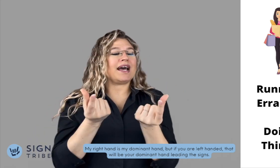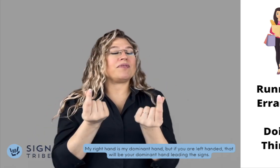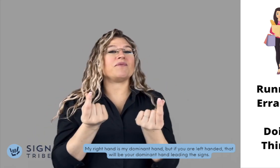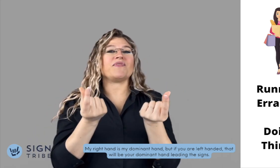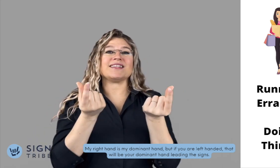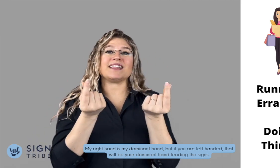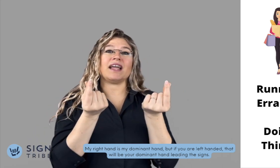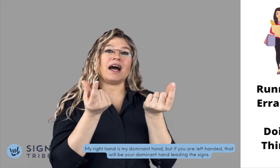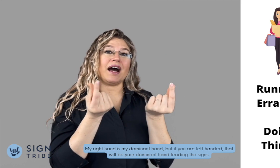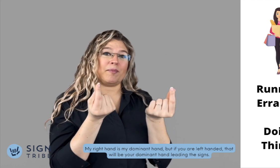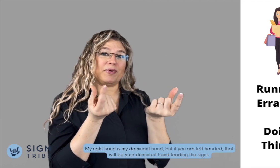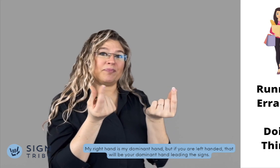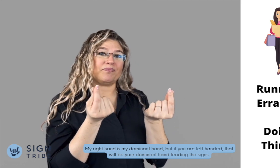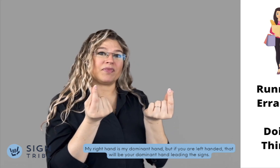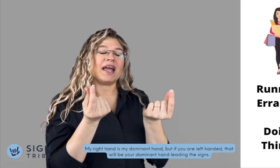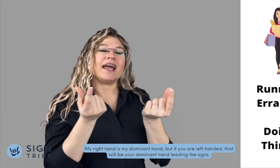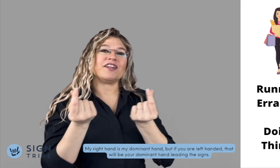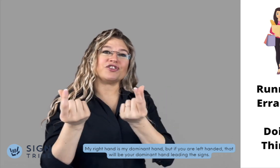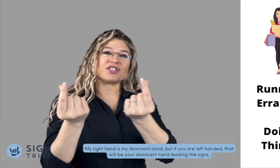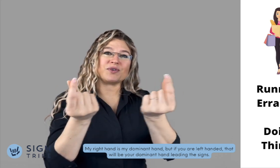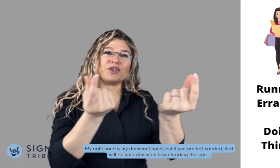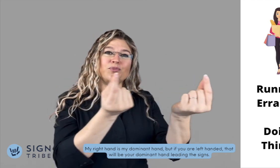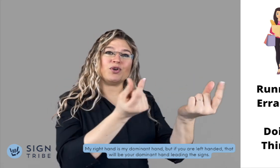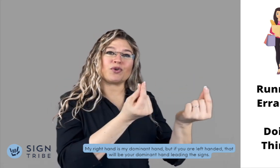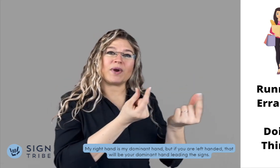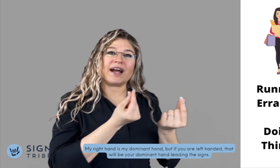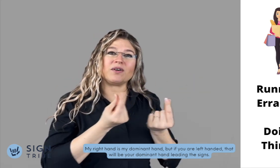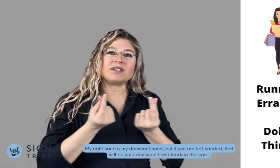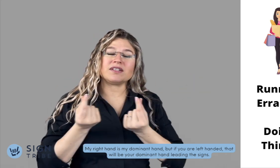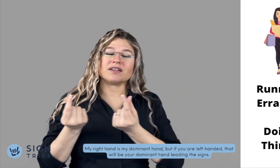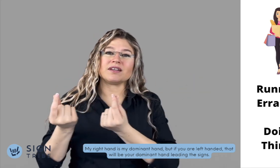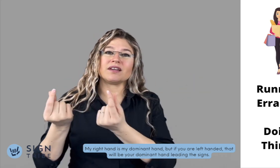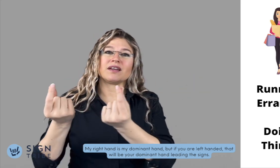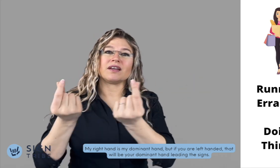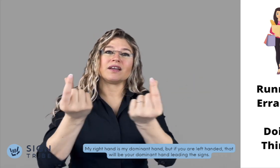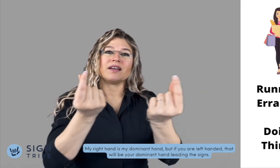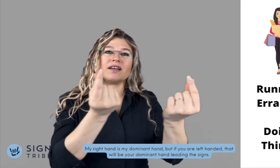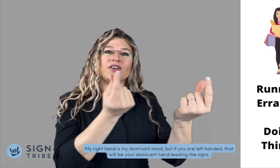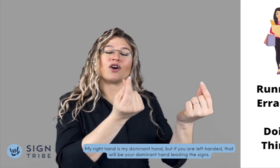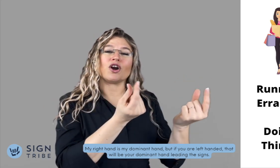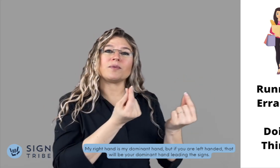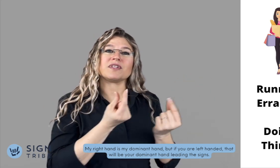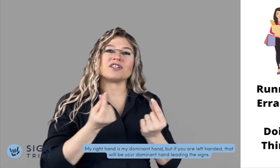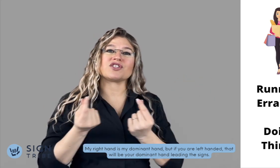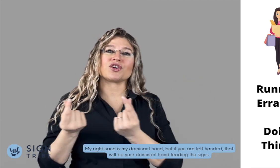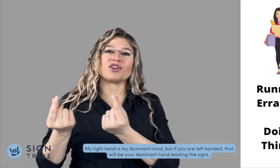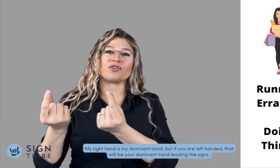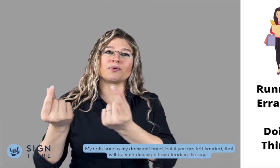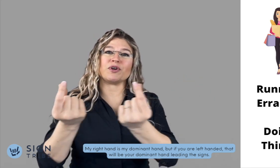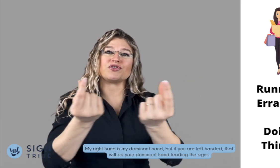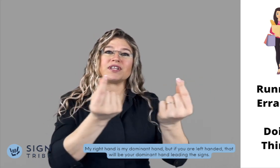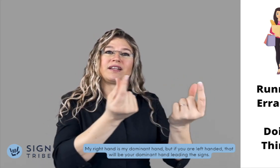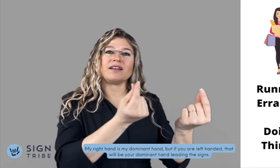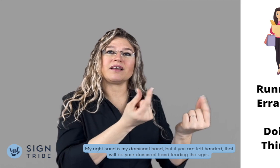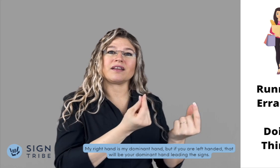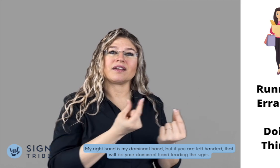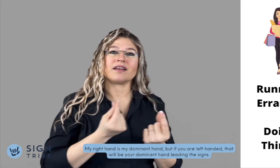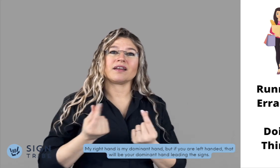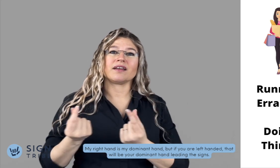have them facing up and you're just going to move around your arms in a circular motion,